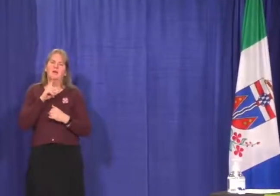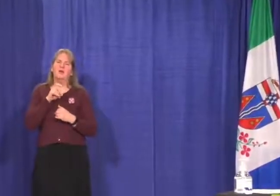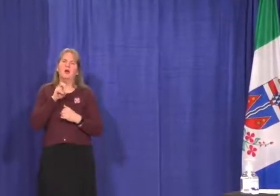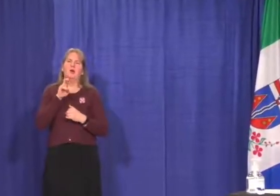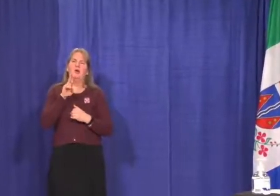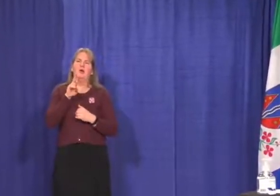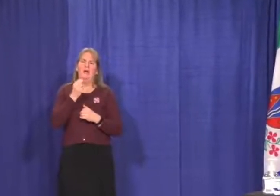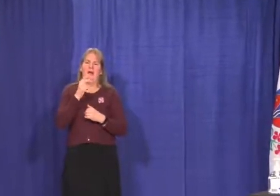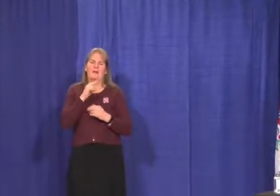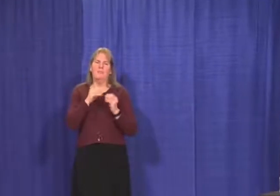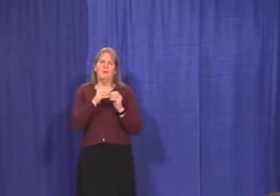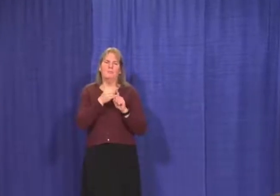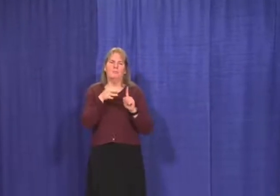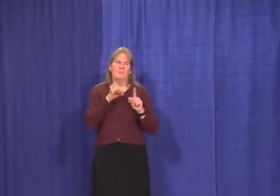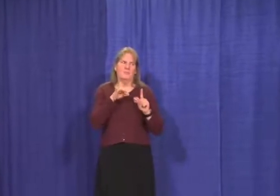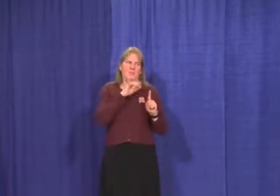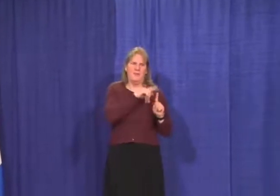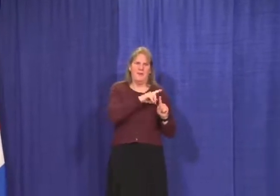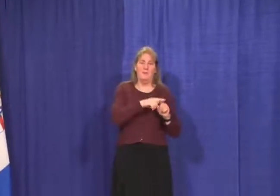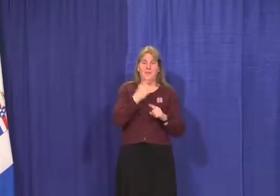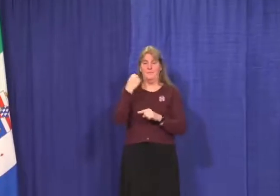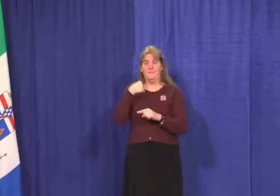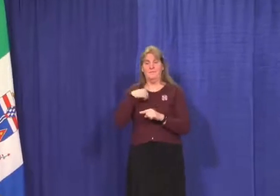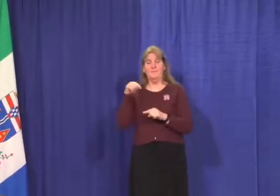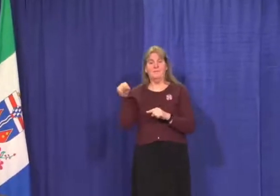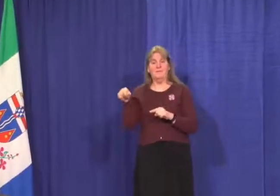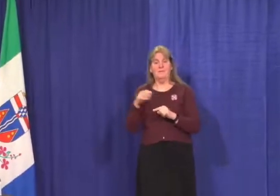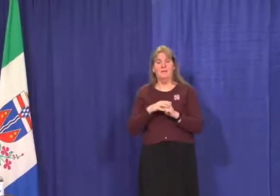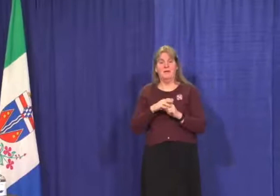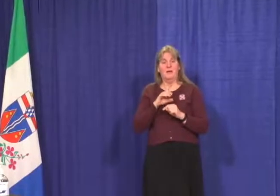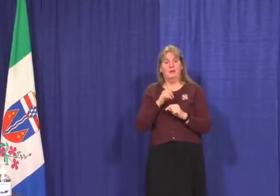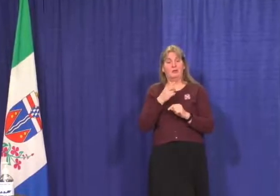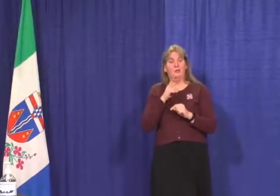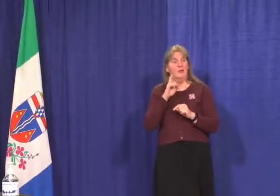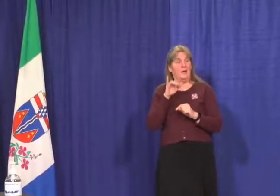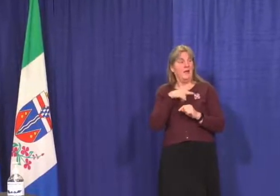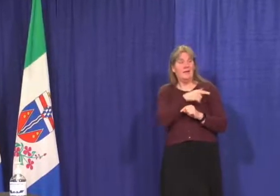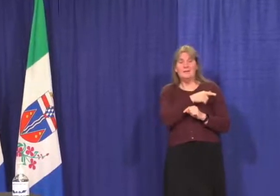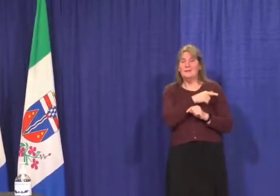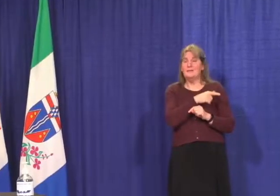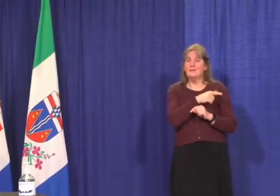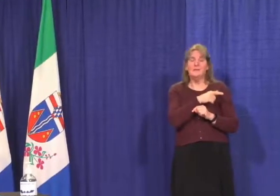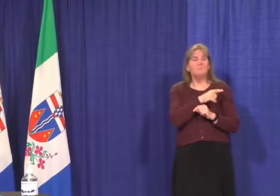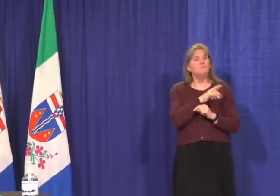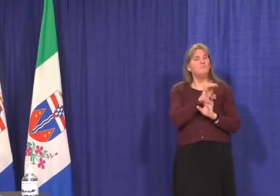I have not seen him waver to public events in any of his